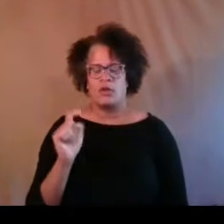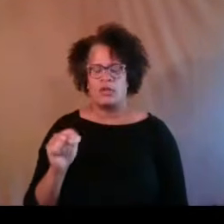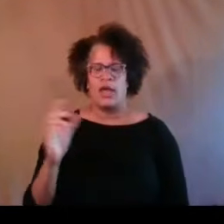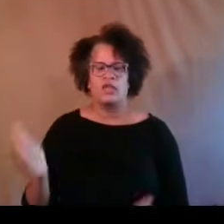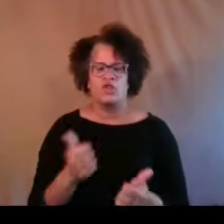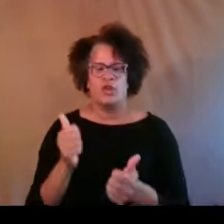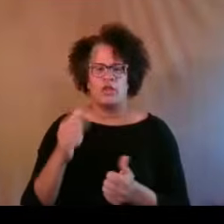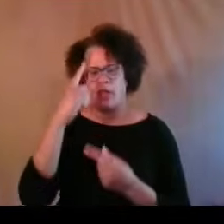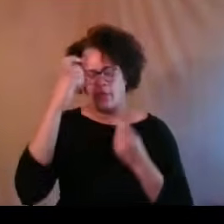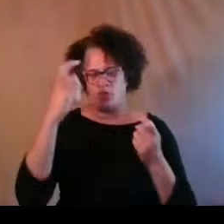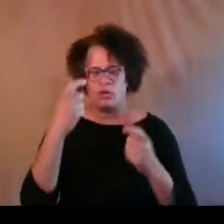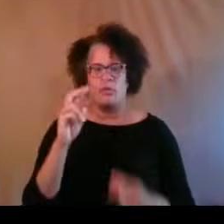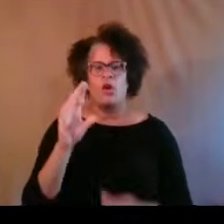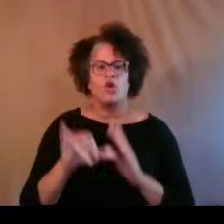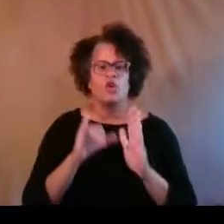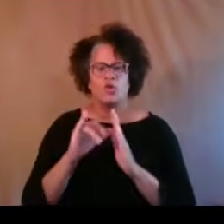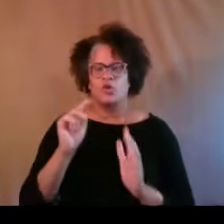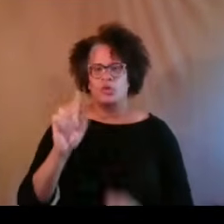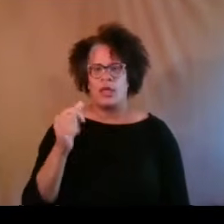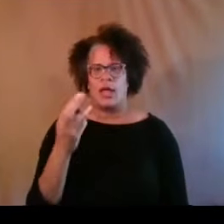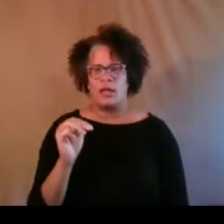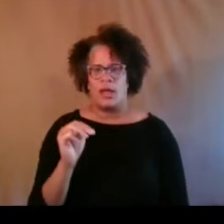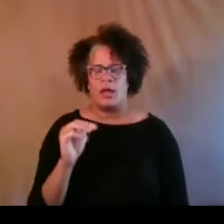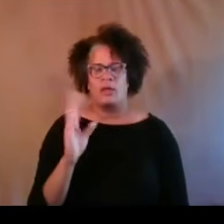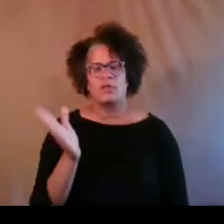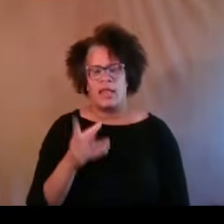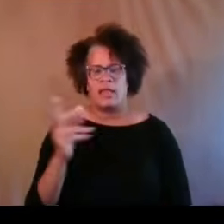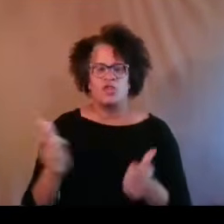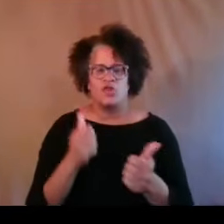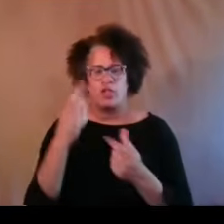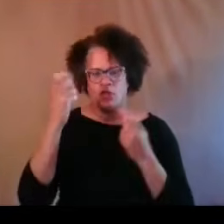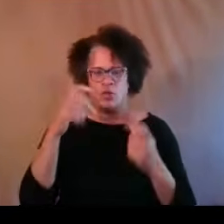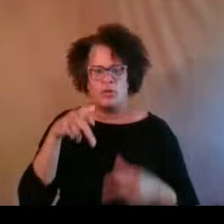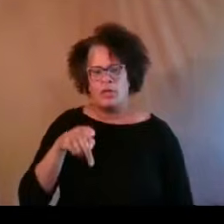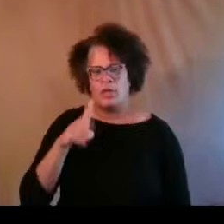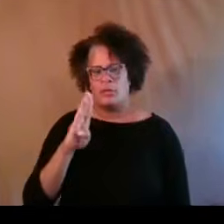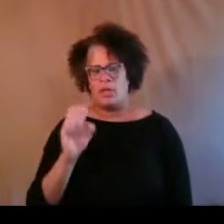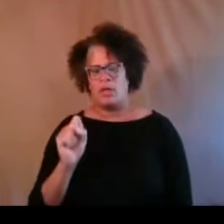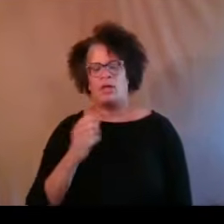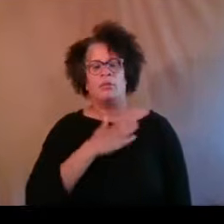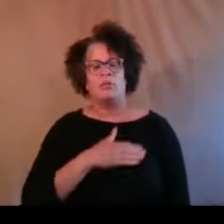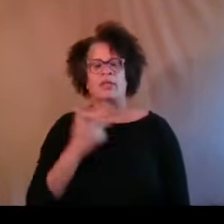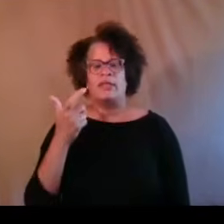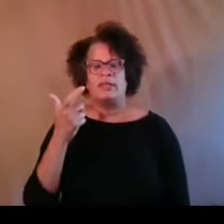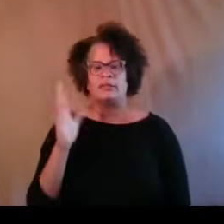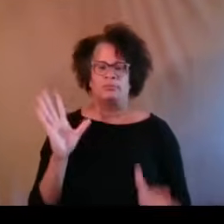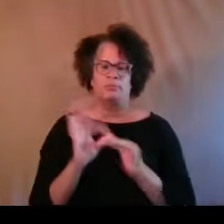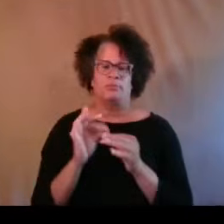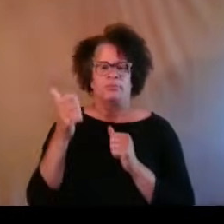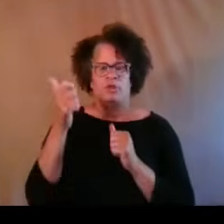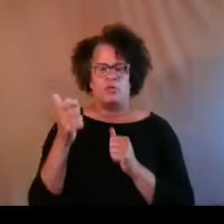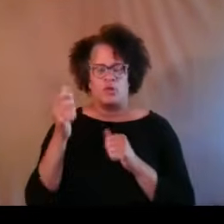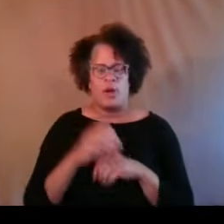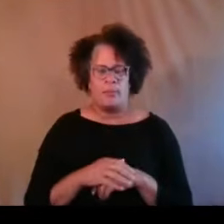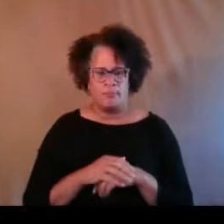or at www.youtube.com/ChasingTheDreamPBS. Please subscribe. Part of our station's mission is provide